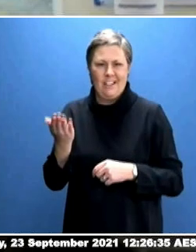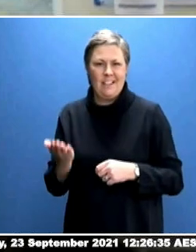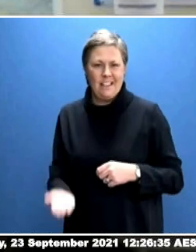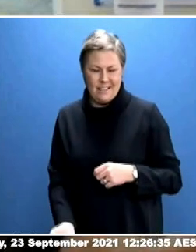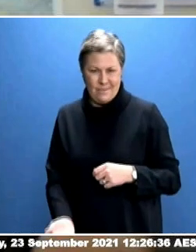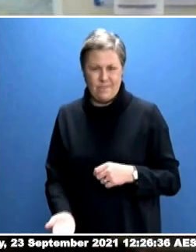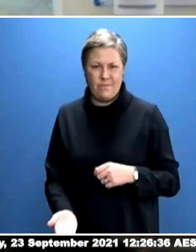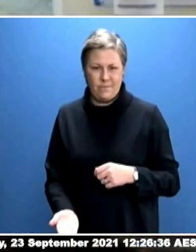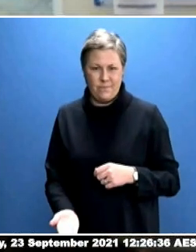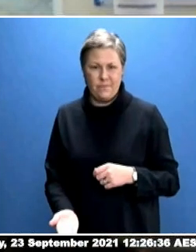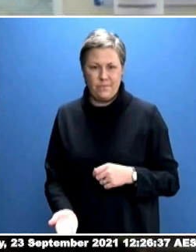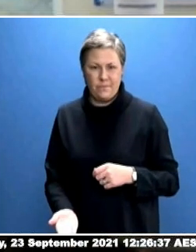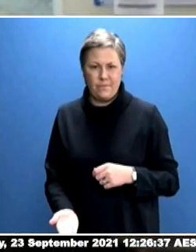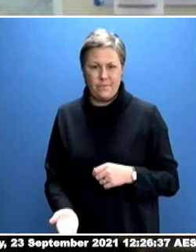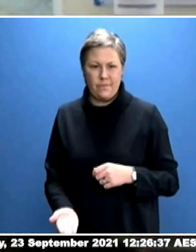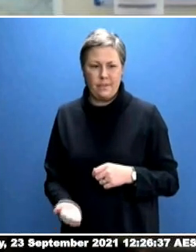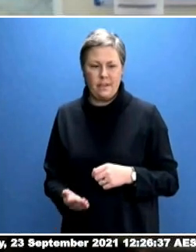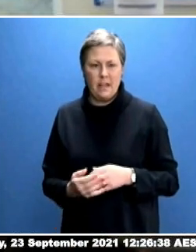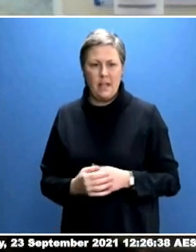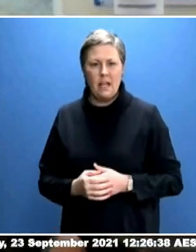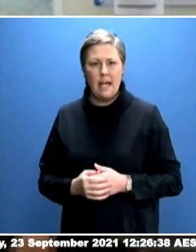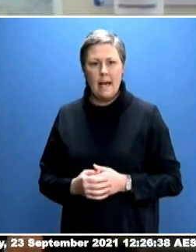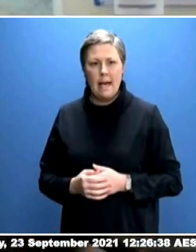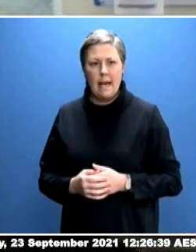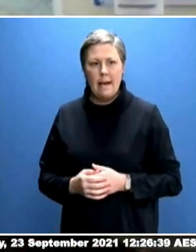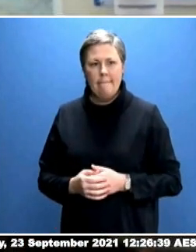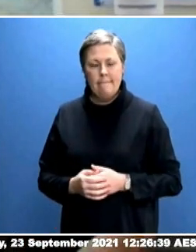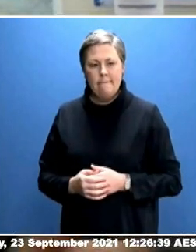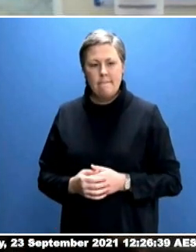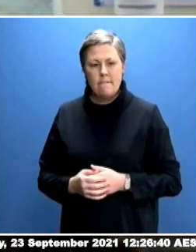specifically or without taking that on notice, I would say,